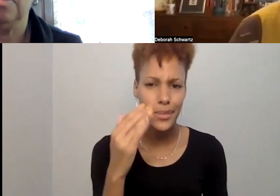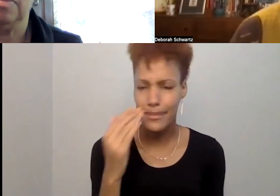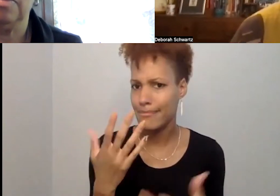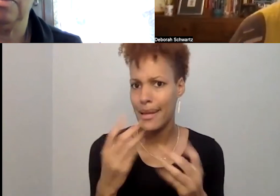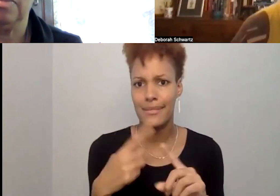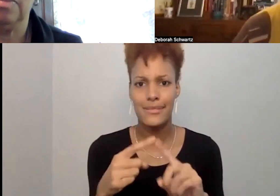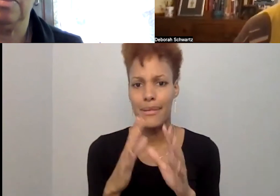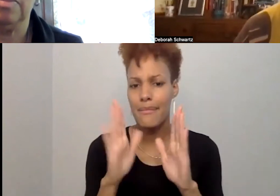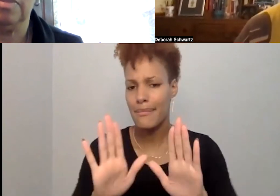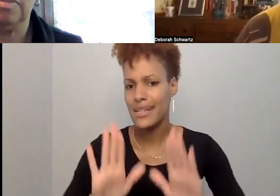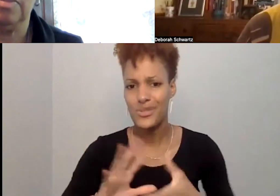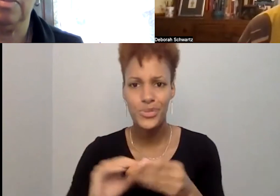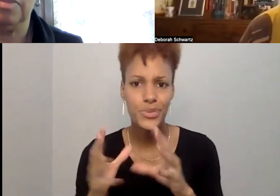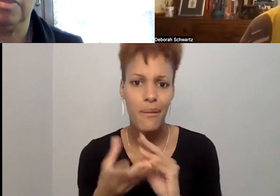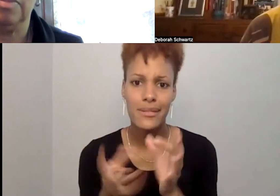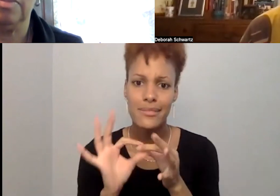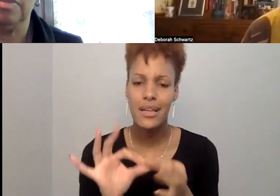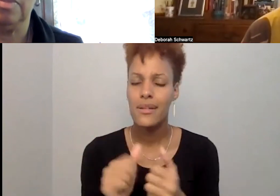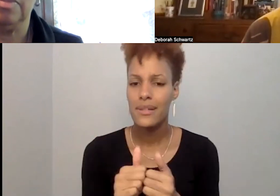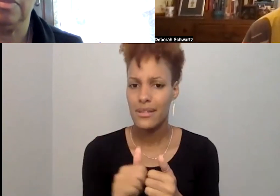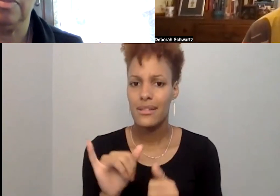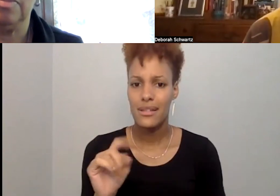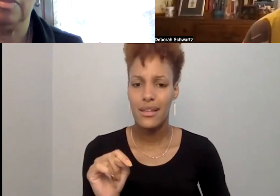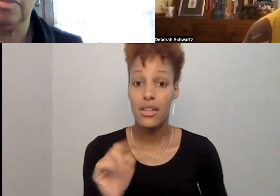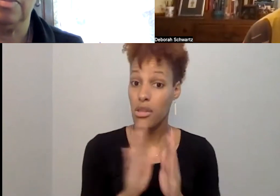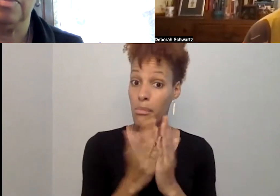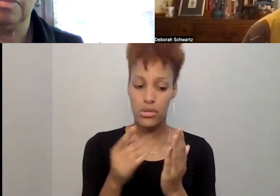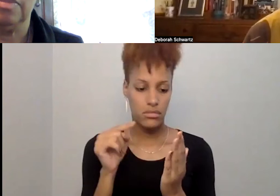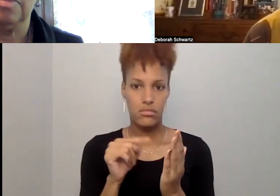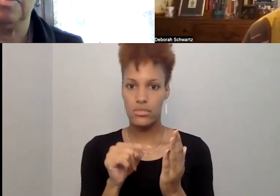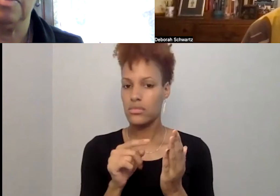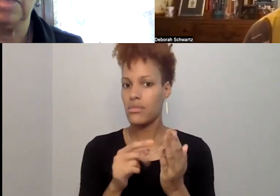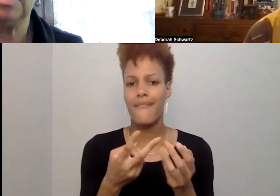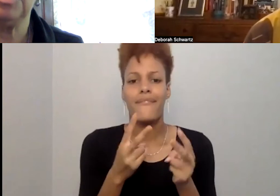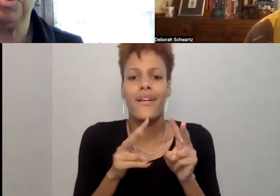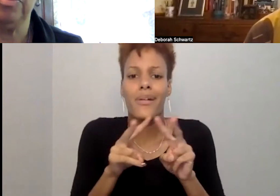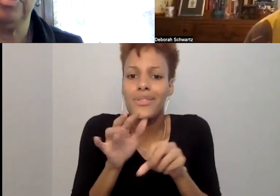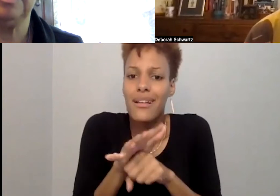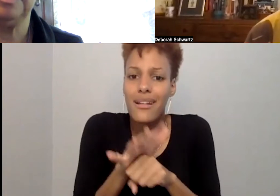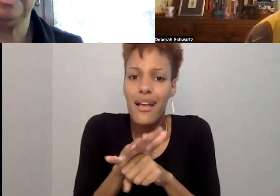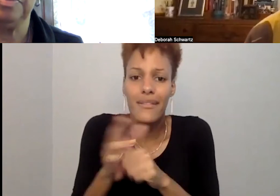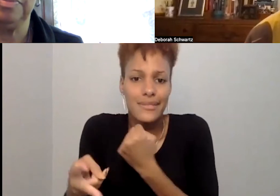you know, uh the the books were clearly valued enough so that by hook or by crook